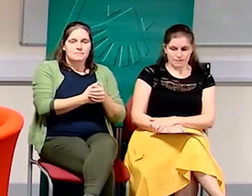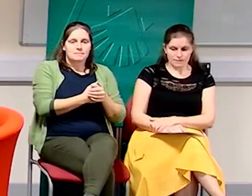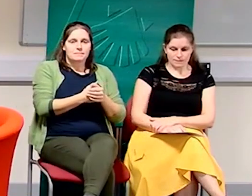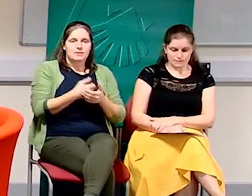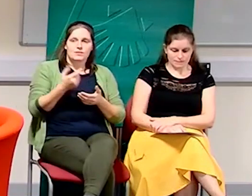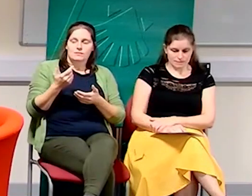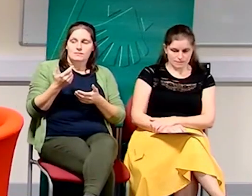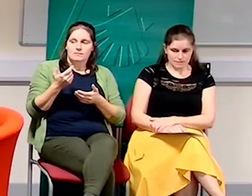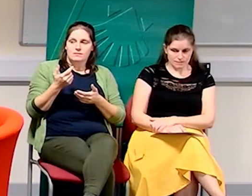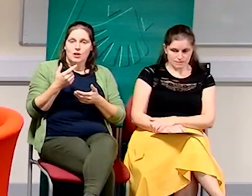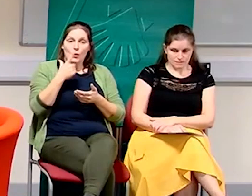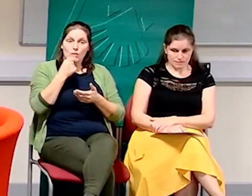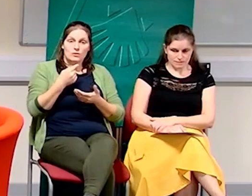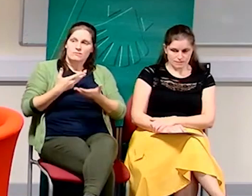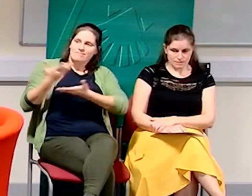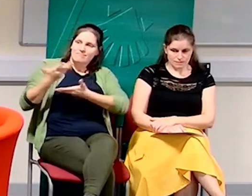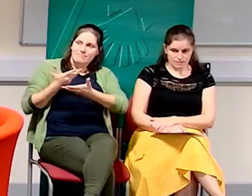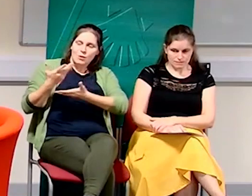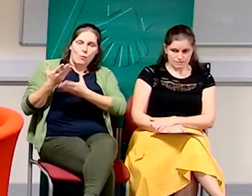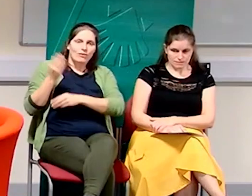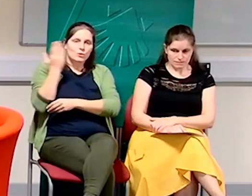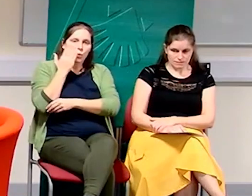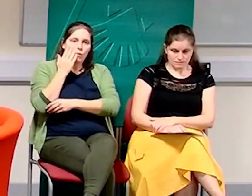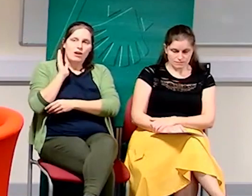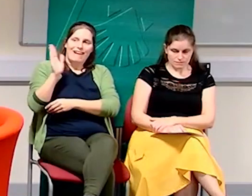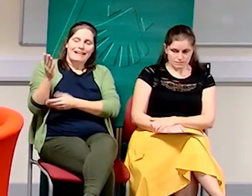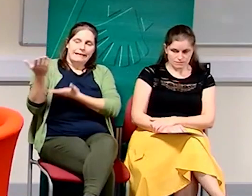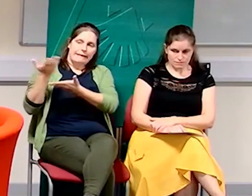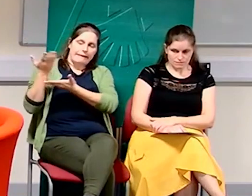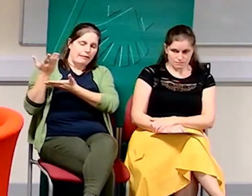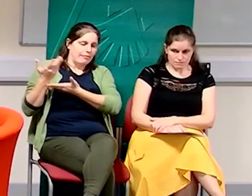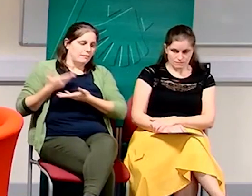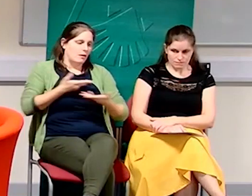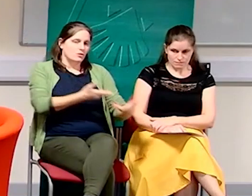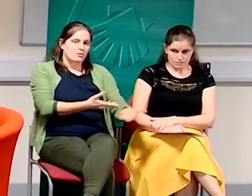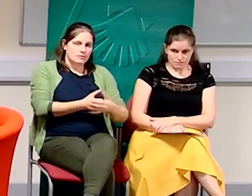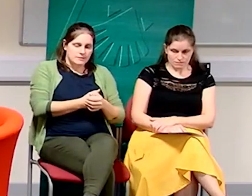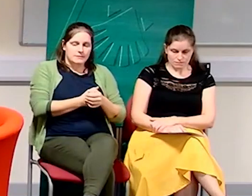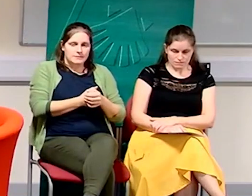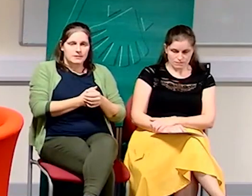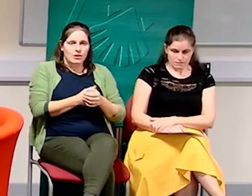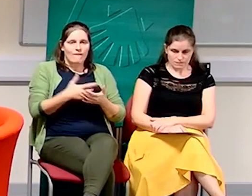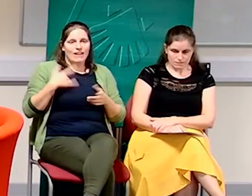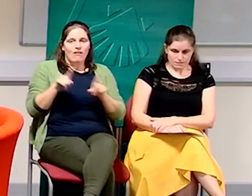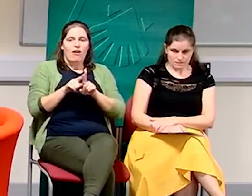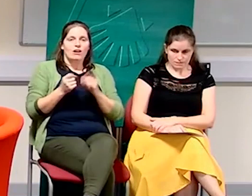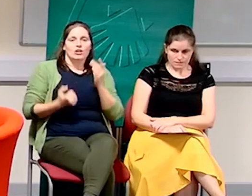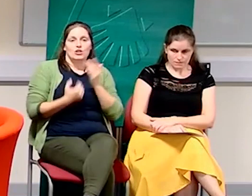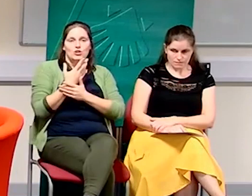doing with their well-being so these situations sparked new channels of communication between the